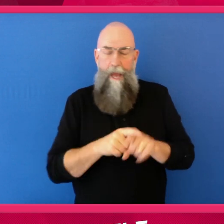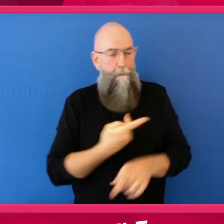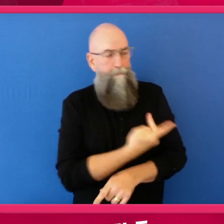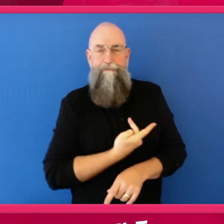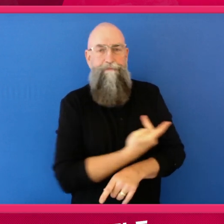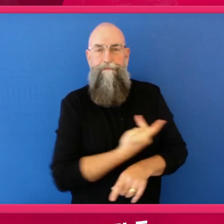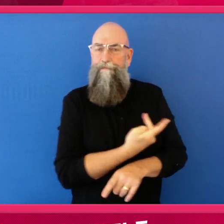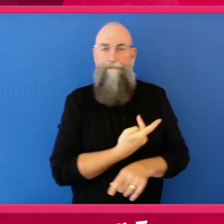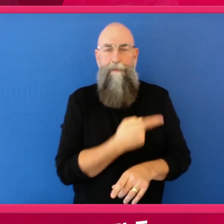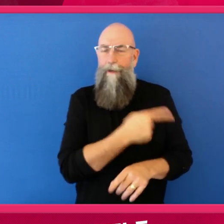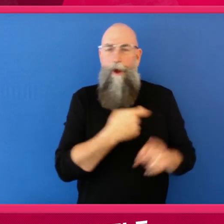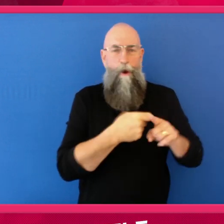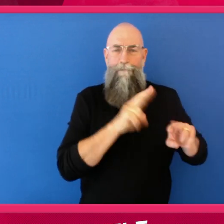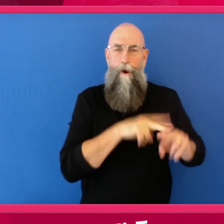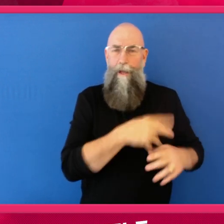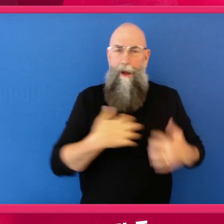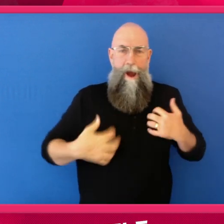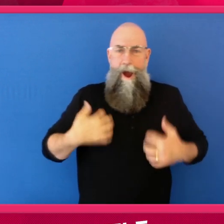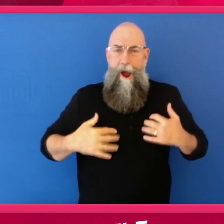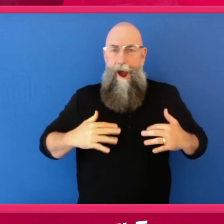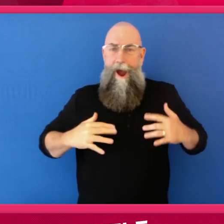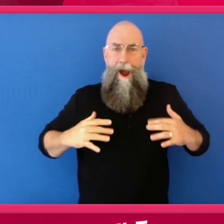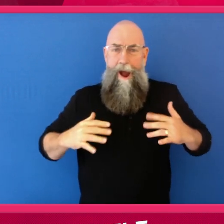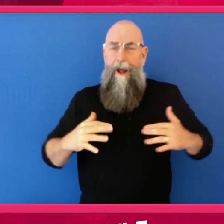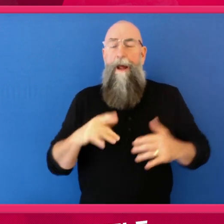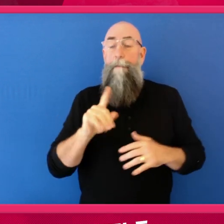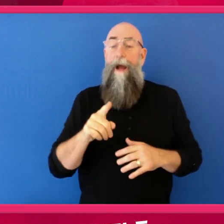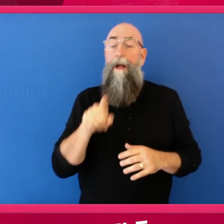levels. And for Rowan and Ben, thanks for you know making the time to talk to us after